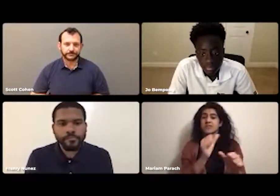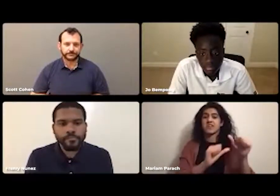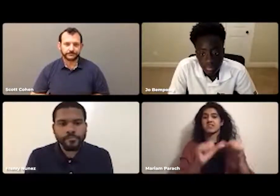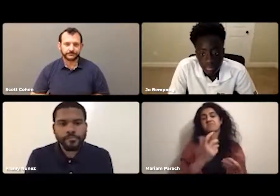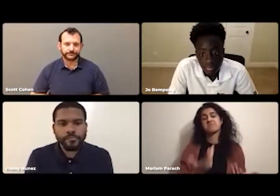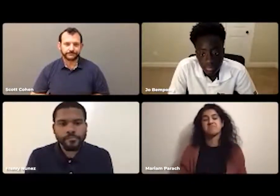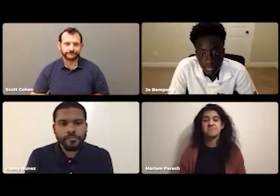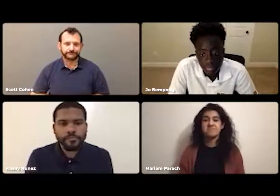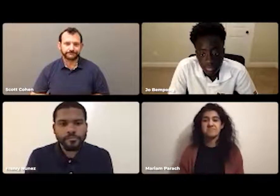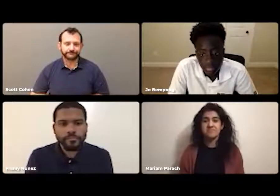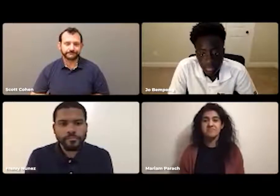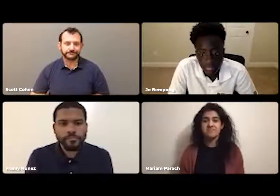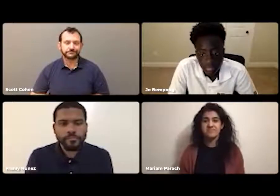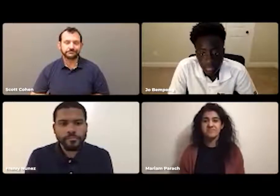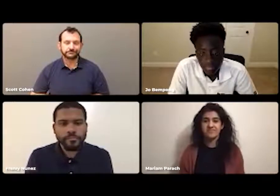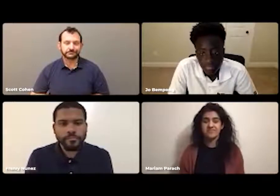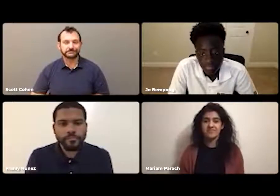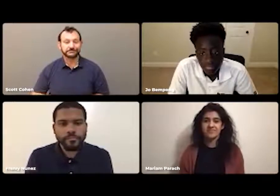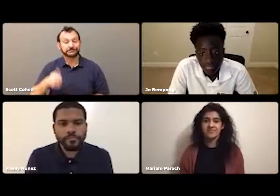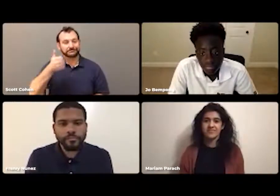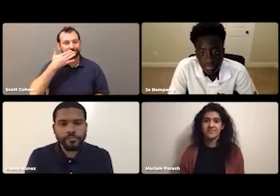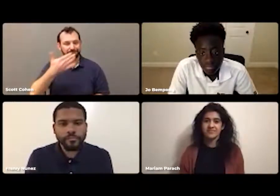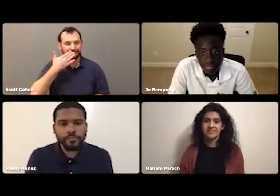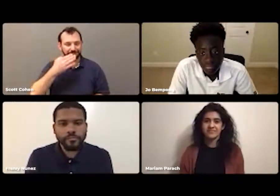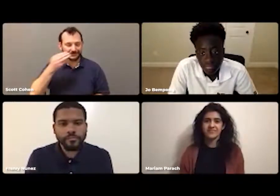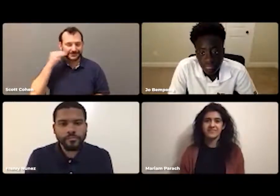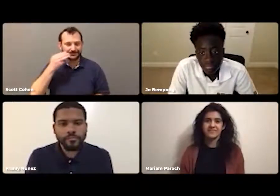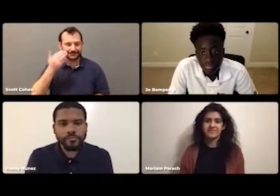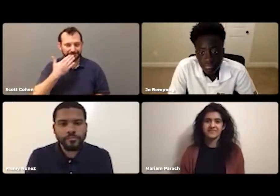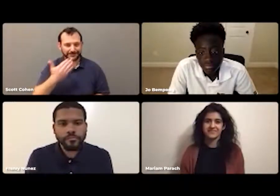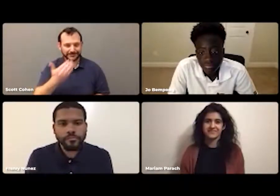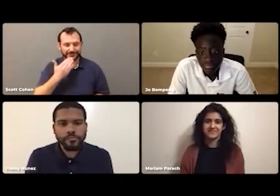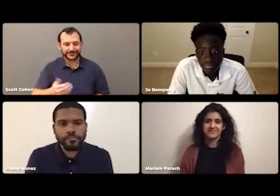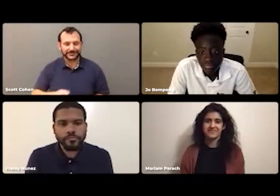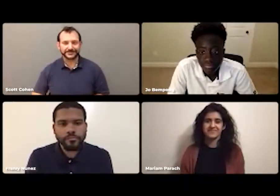That was important. I really just dove in and did well with science.